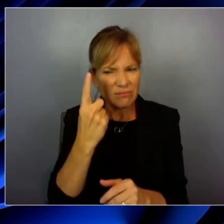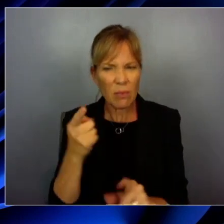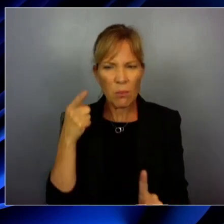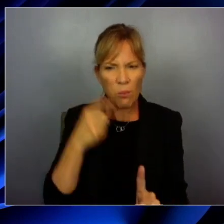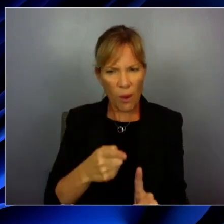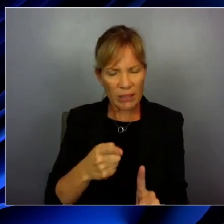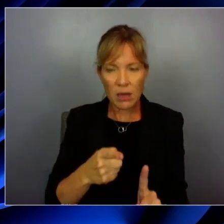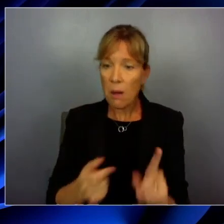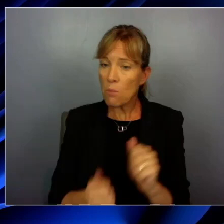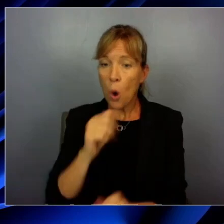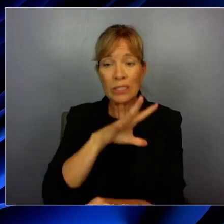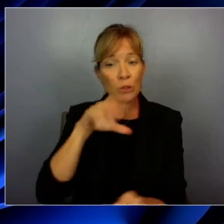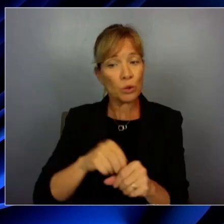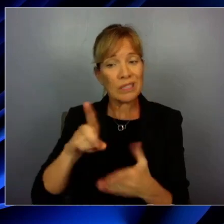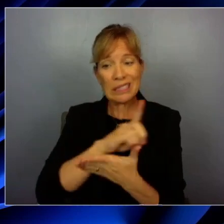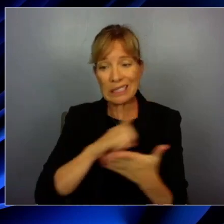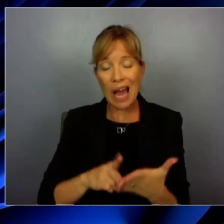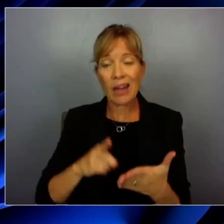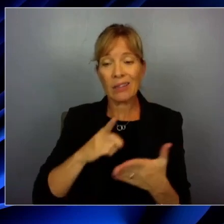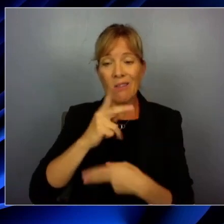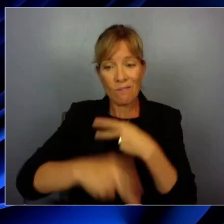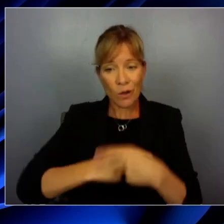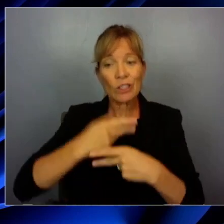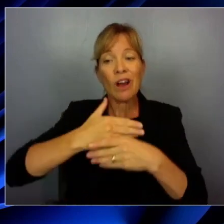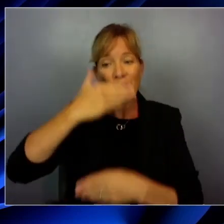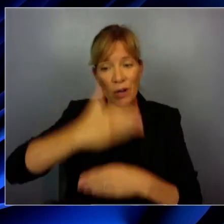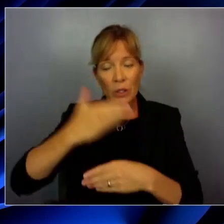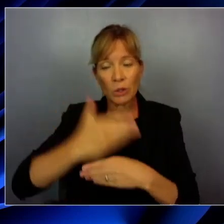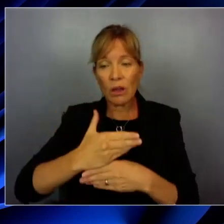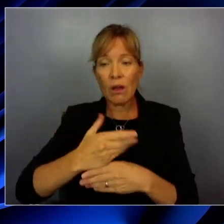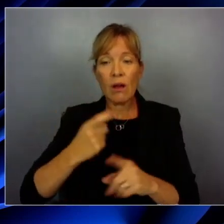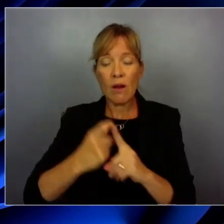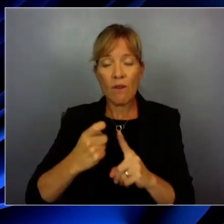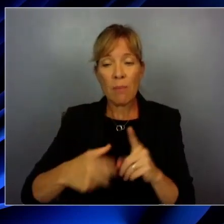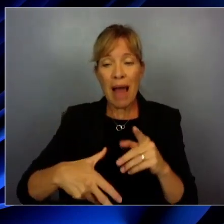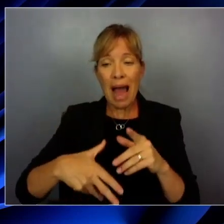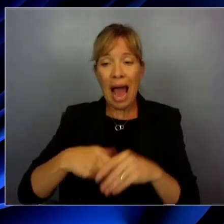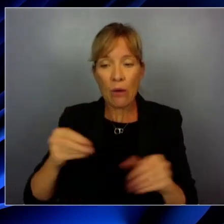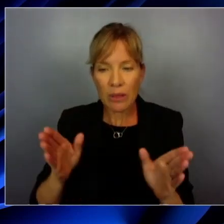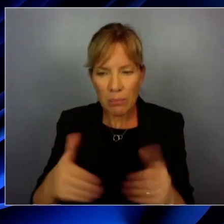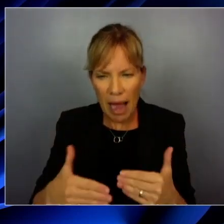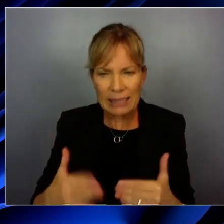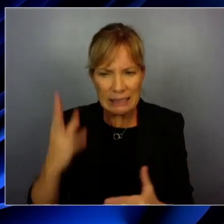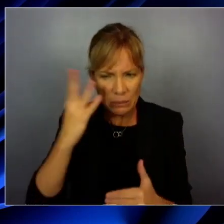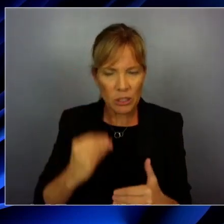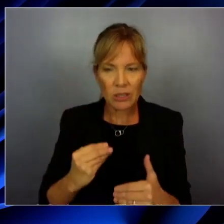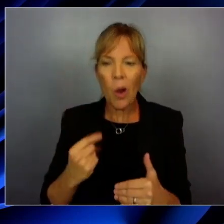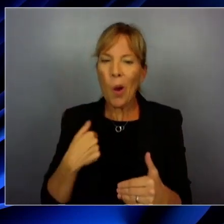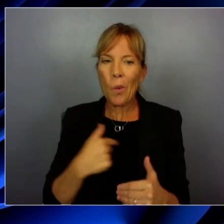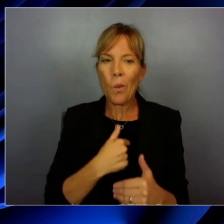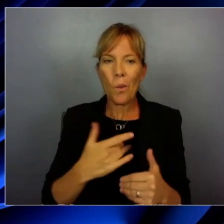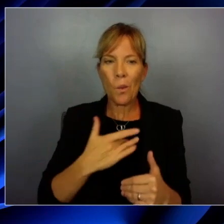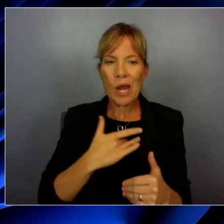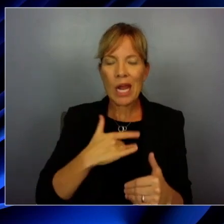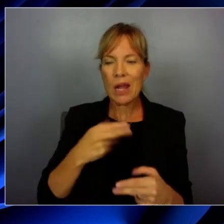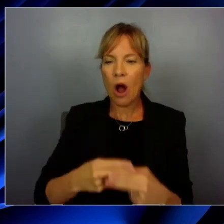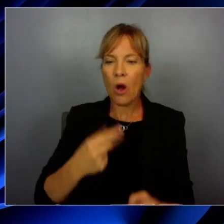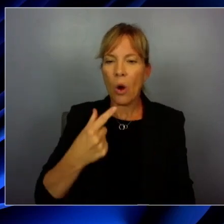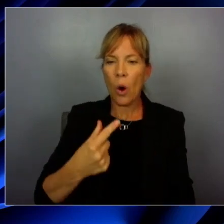inclusively designed version of Windows. All the way from the out of the box experience, if which we call OOBE for short “O-O-B-E” and